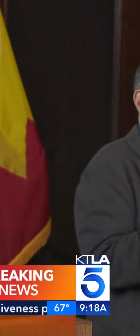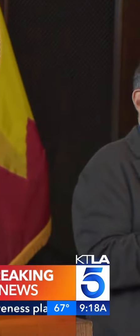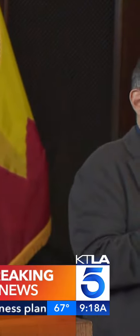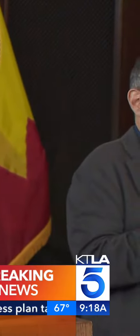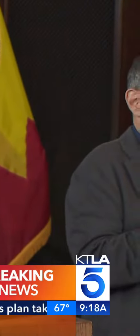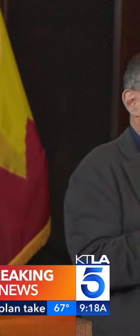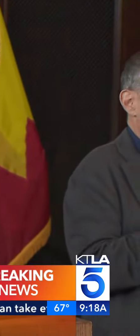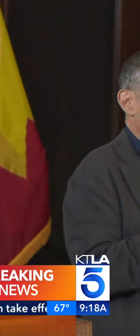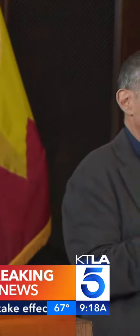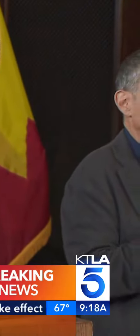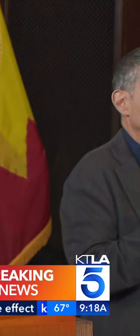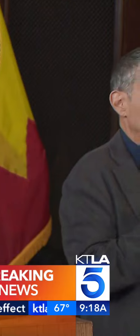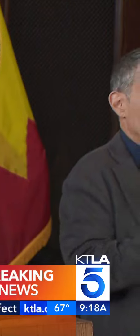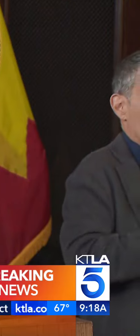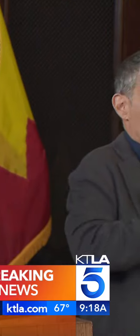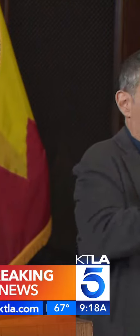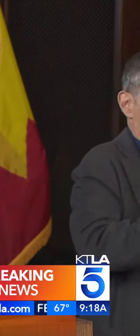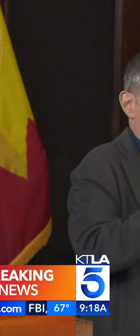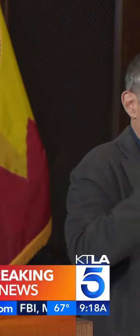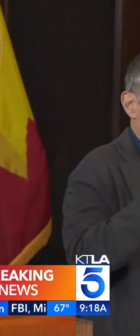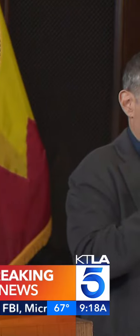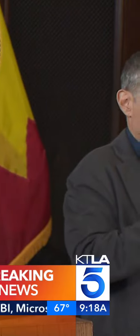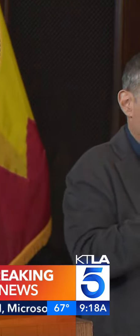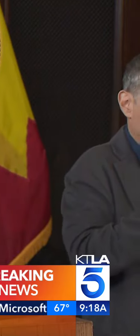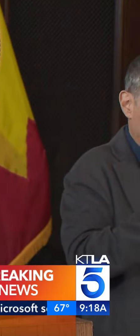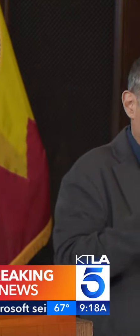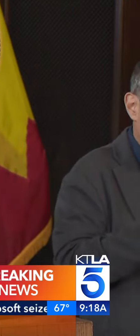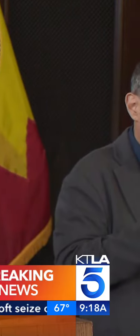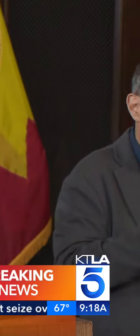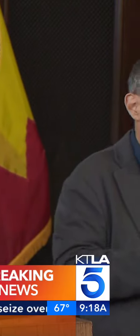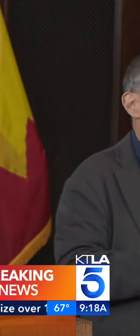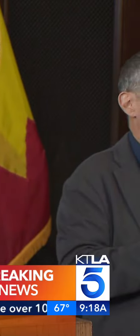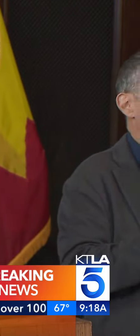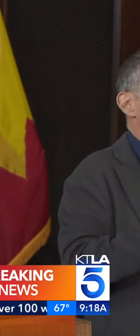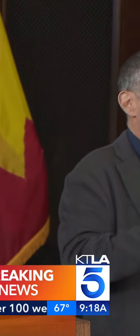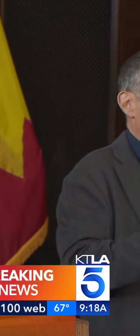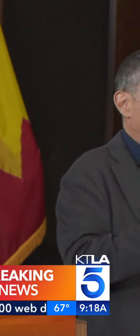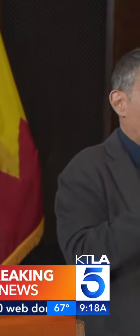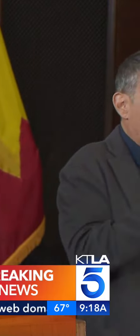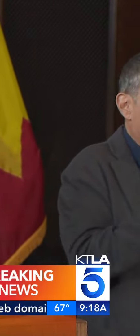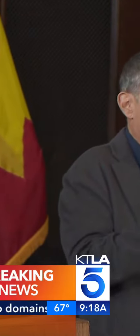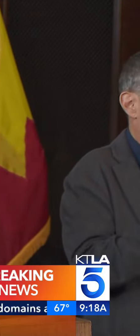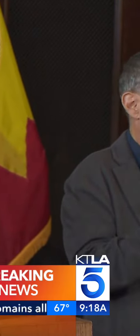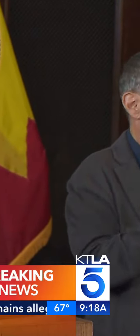I'M APPOINTING CHIEF MCDOWELL BECAUSE HE AND I HAVE ALIGNED IN OUR DESIRE TO CHANGE THE